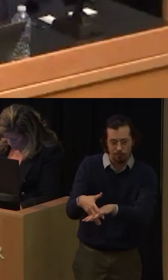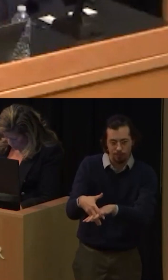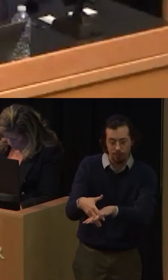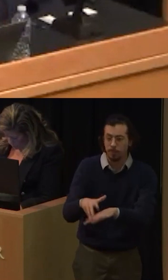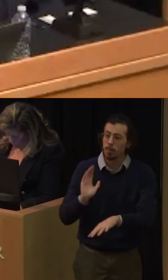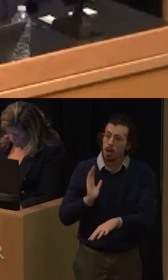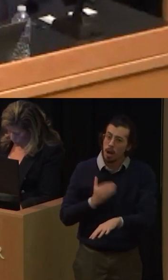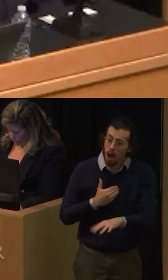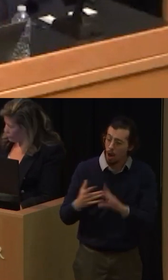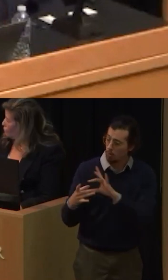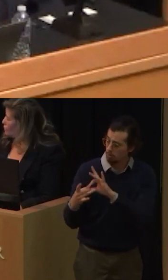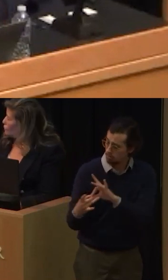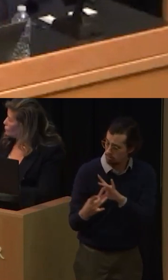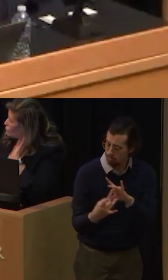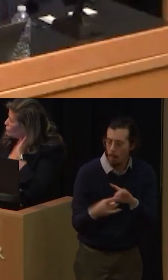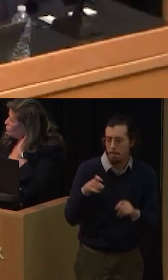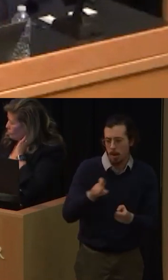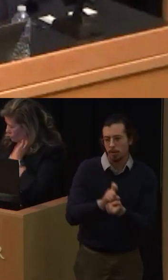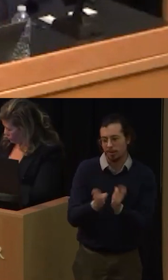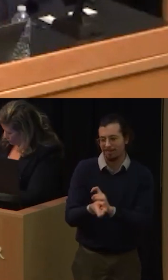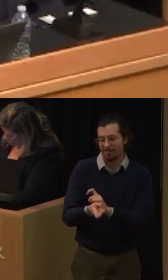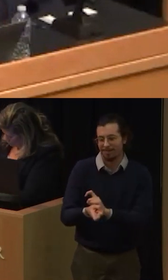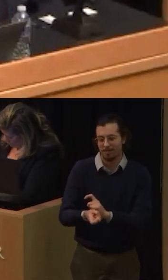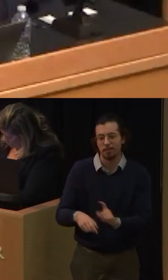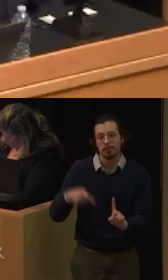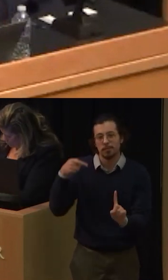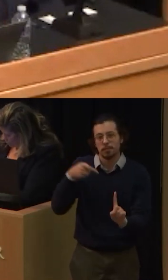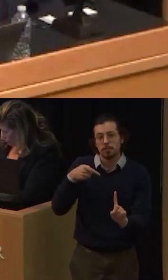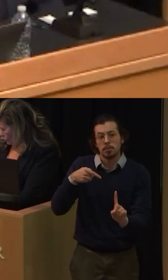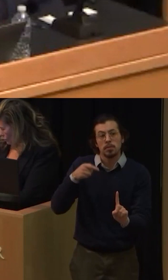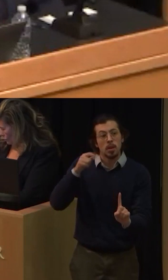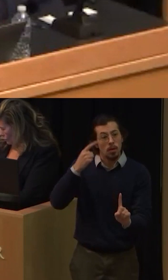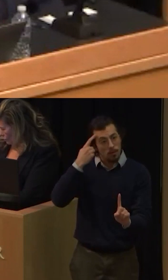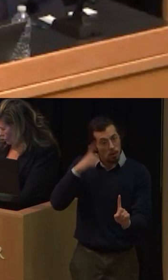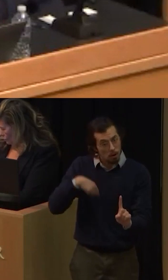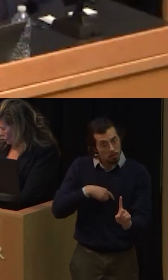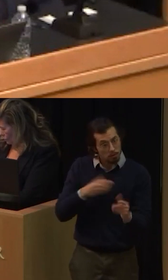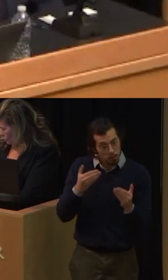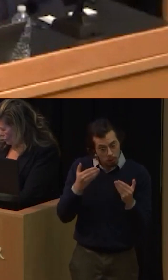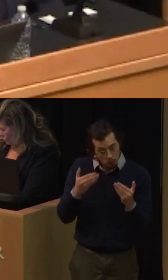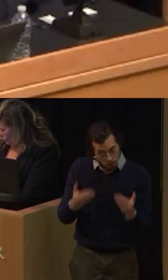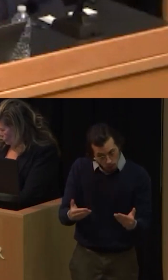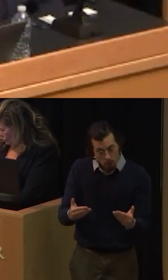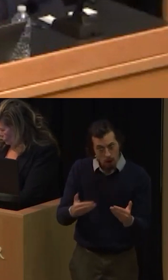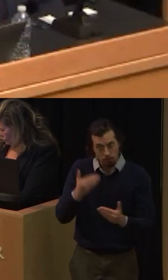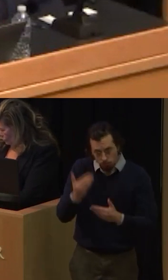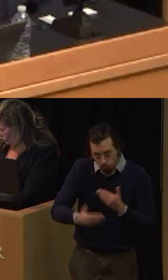Our relationships have to fundamentally change, and in order for us to have credibility in that process,